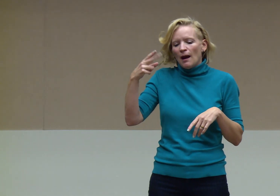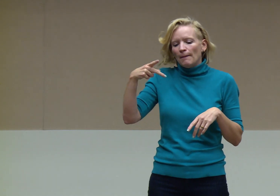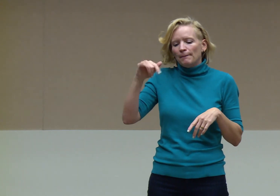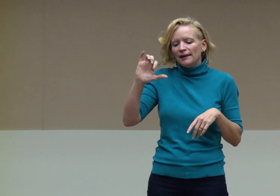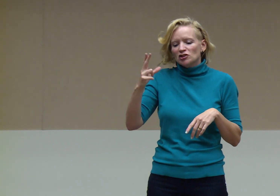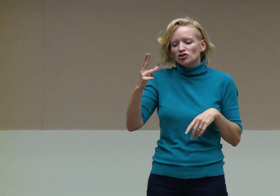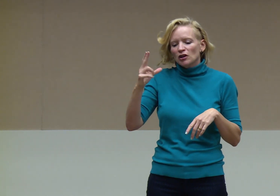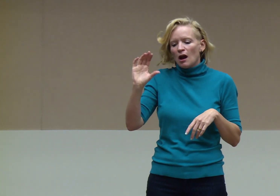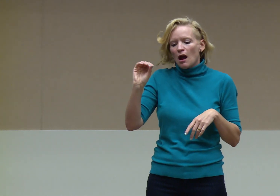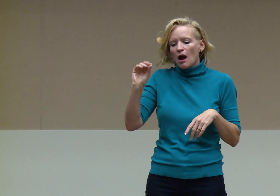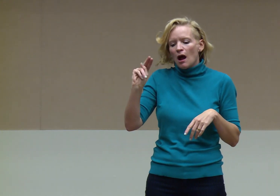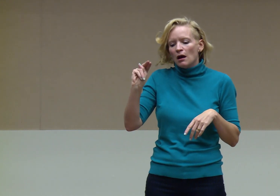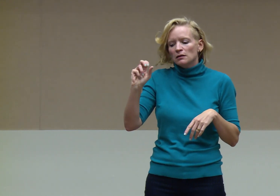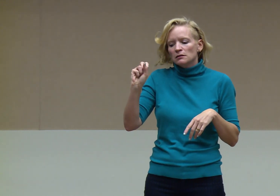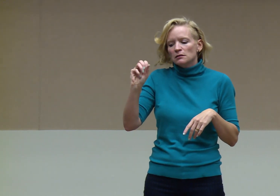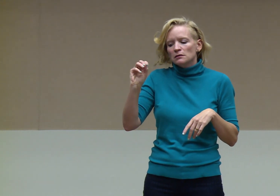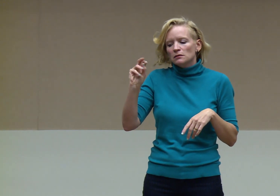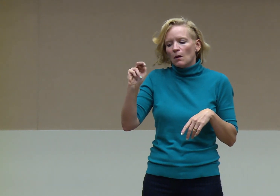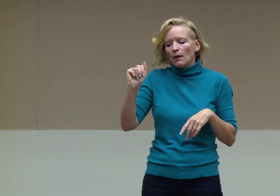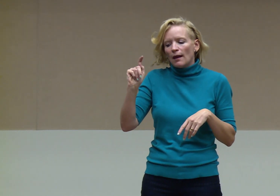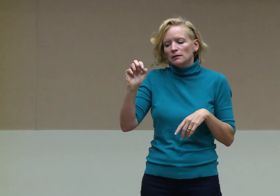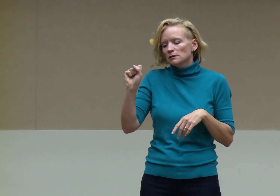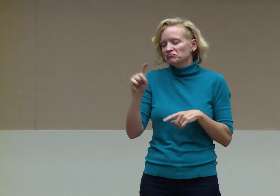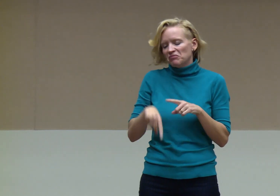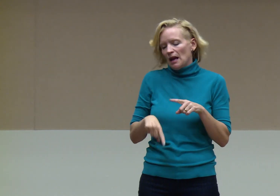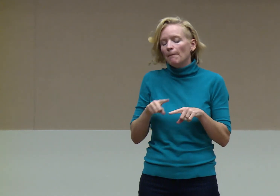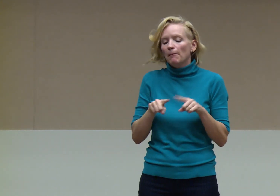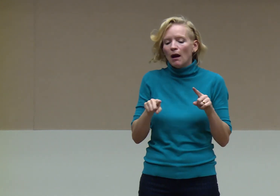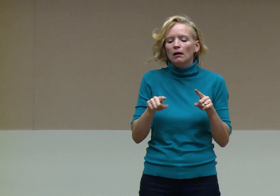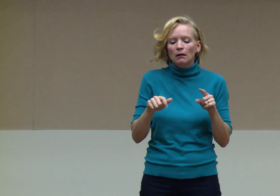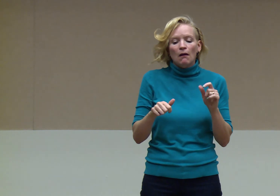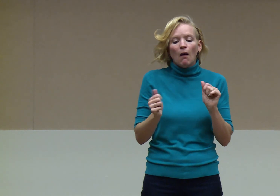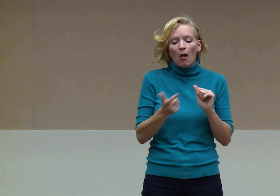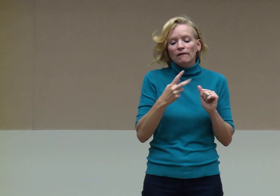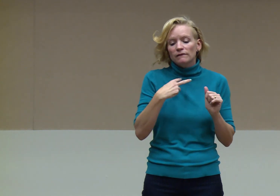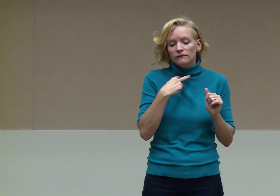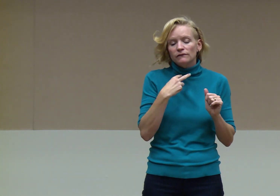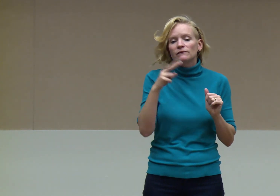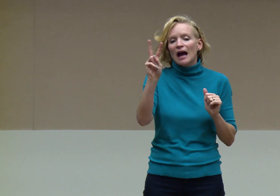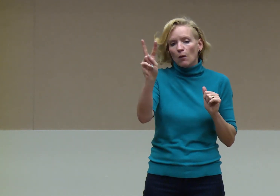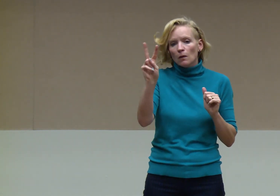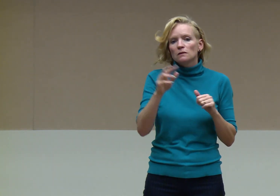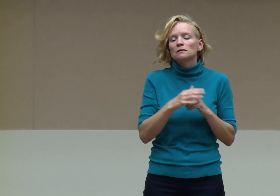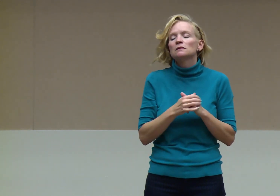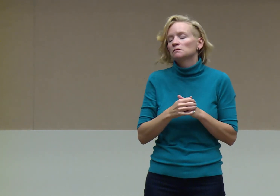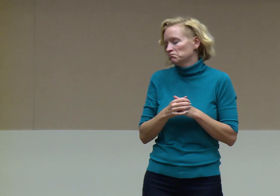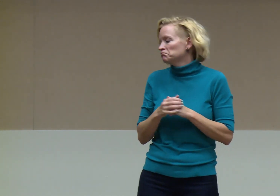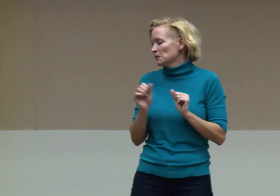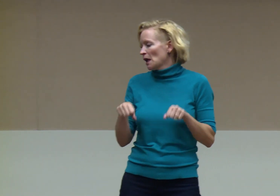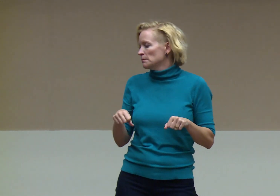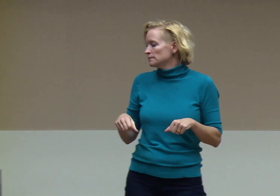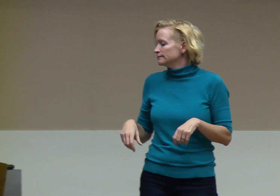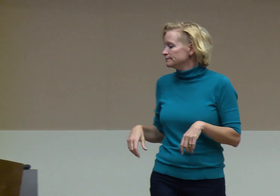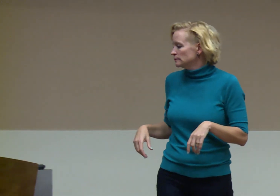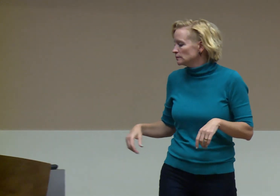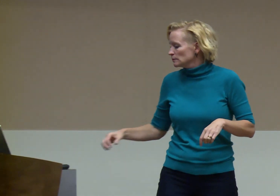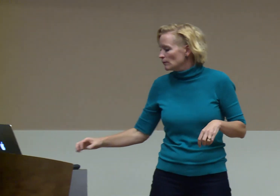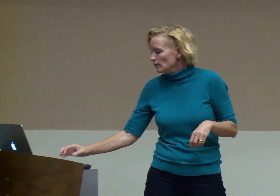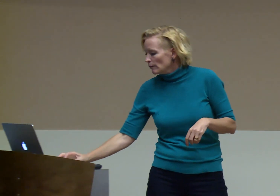It's really high-pitch consonants that I struggle with, but my vowels are pretty much there.